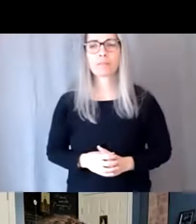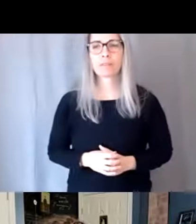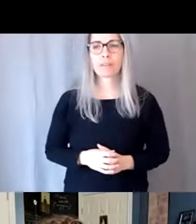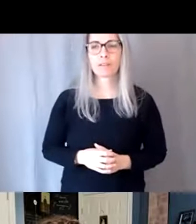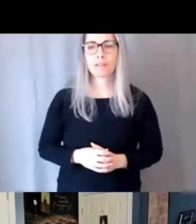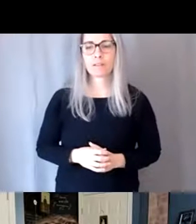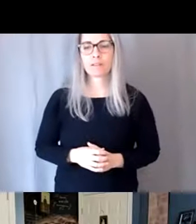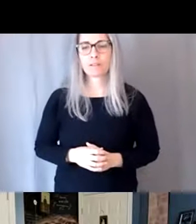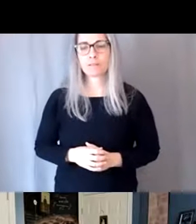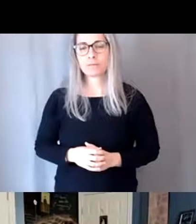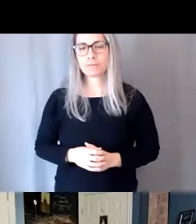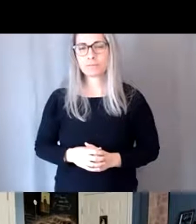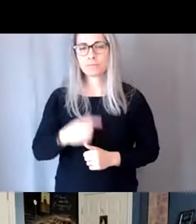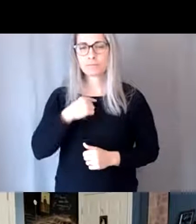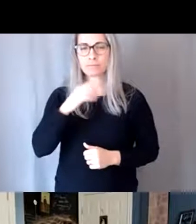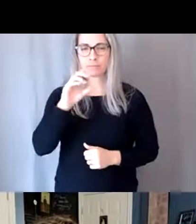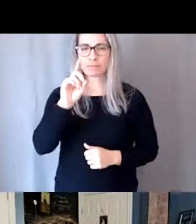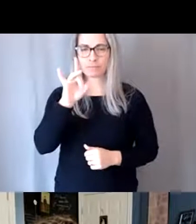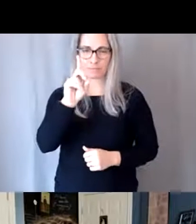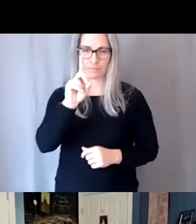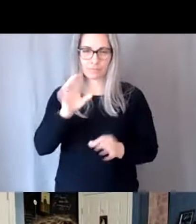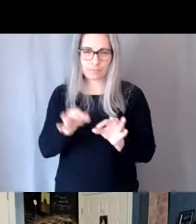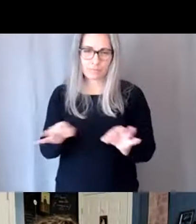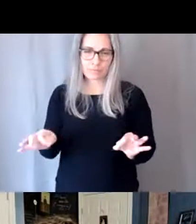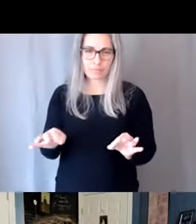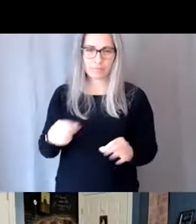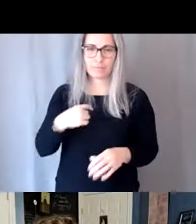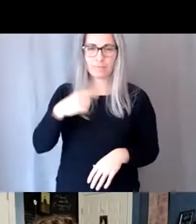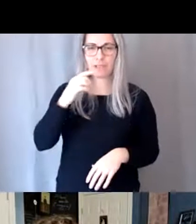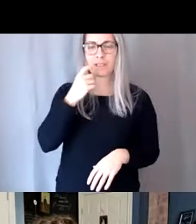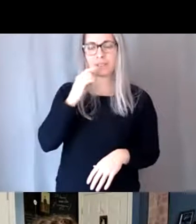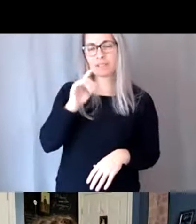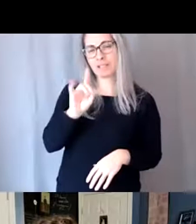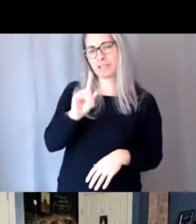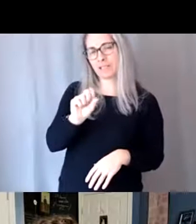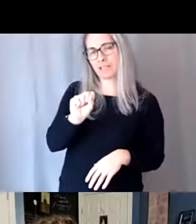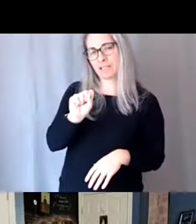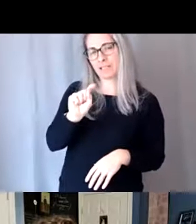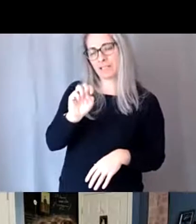reference here to a piece that I did with a colleague Stephanie Leblanc Olmstead who works a lot with the idea of